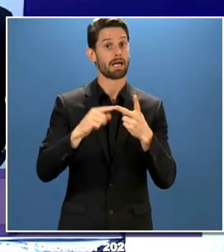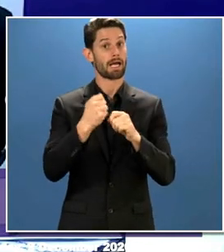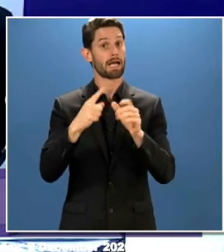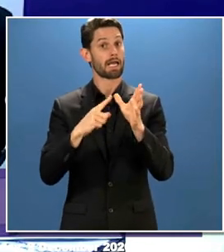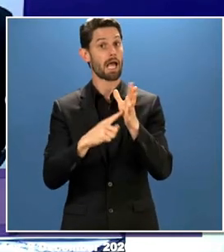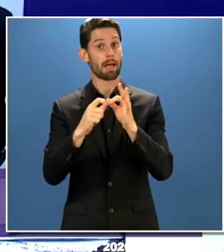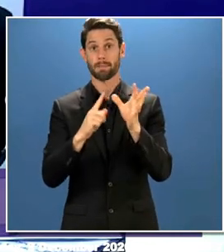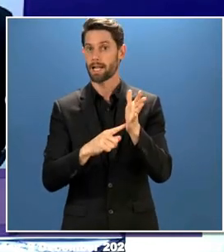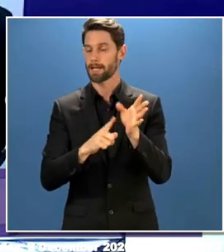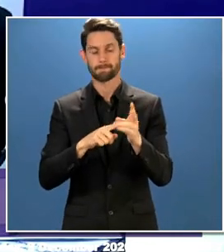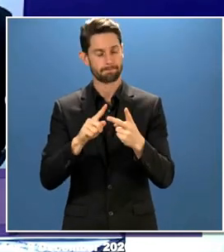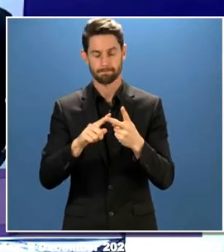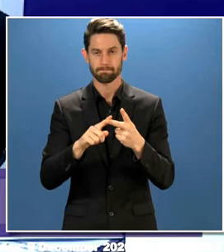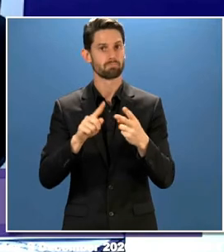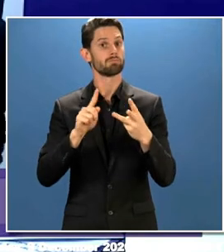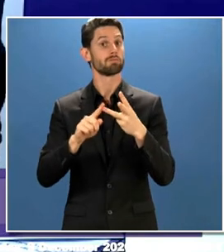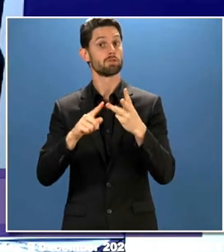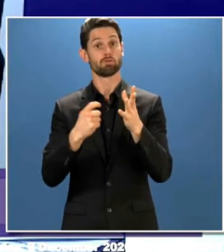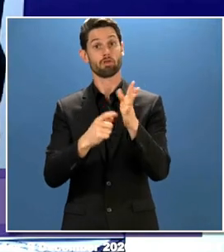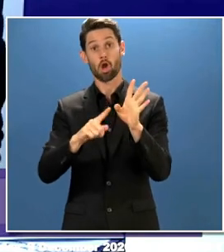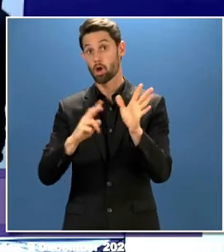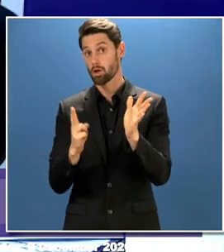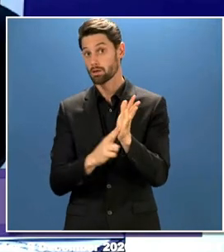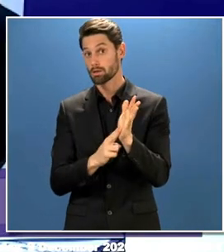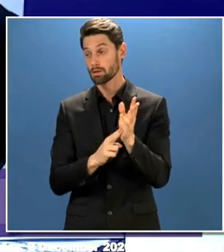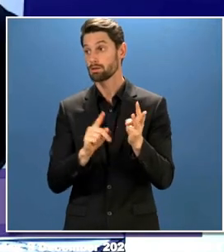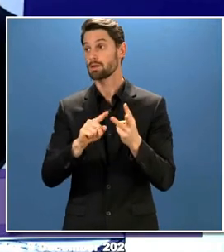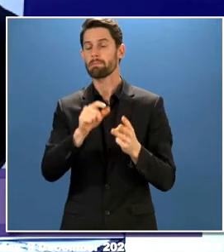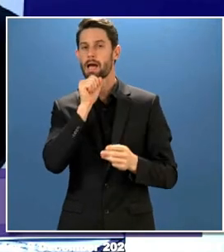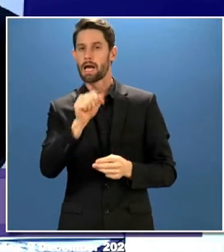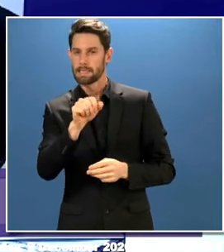No, thank you. And Commissioner Ryan. COMMISSIONER RYAN: Can I have one small clarification.